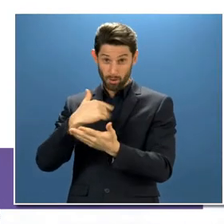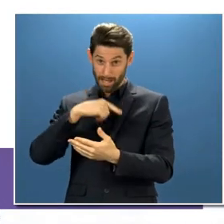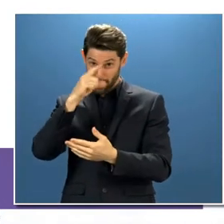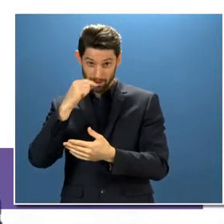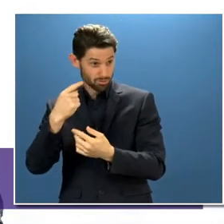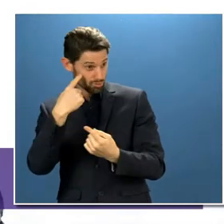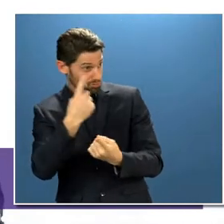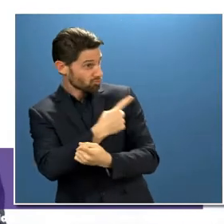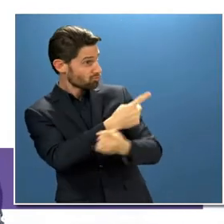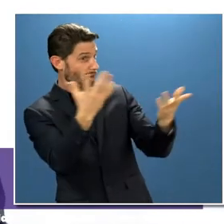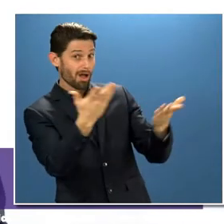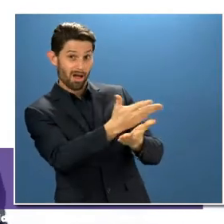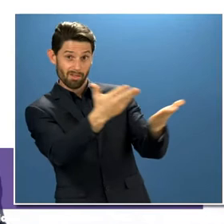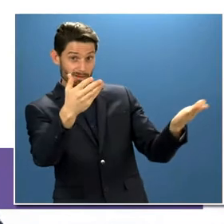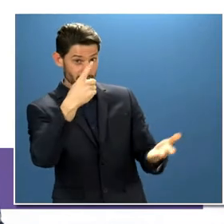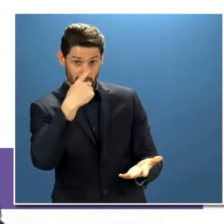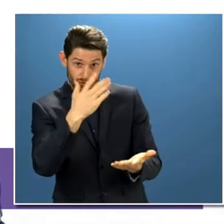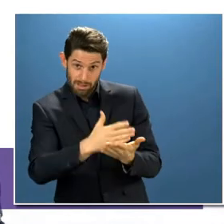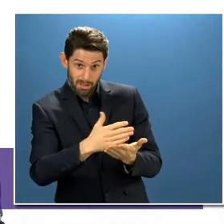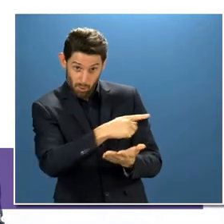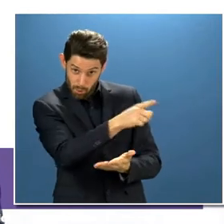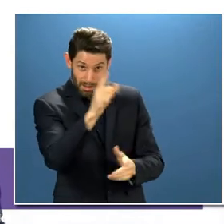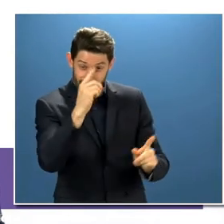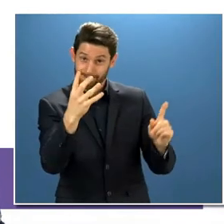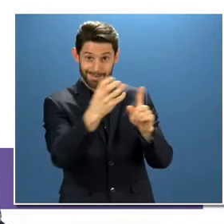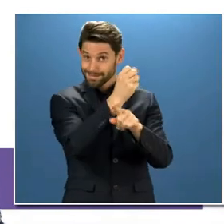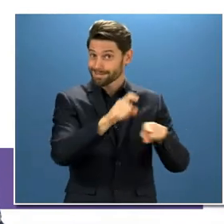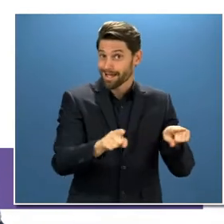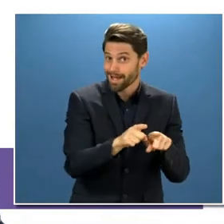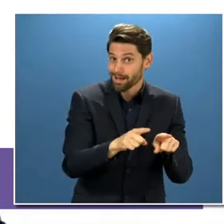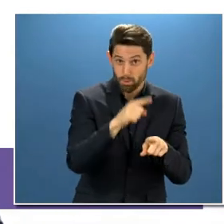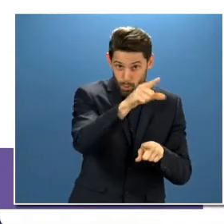on board and see that it is possible to not just do it, but do it well, and it